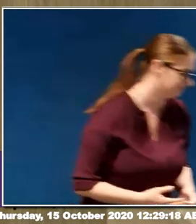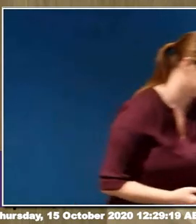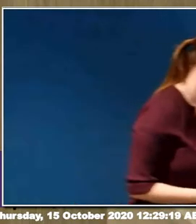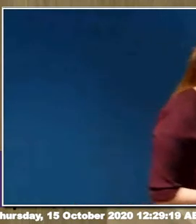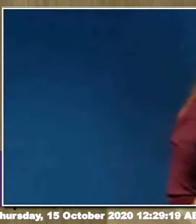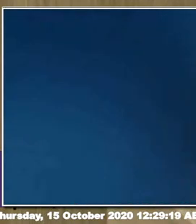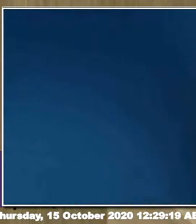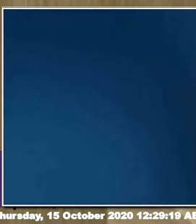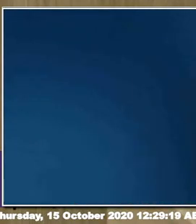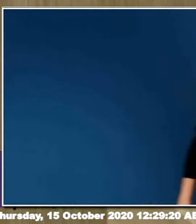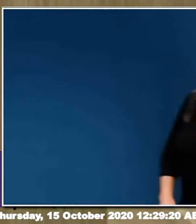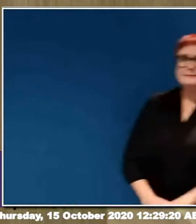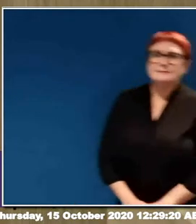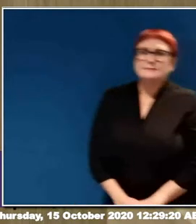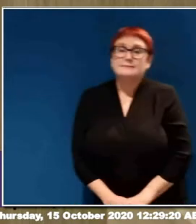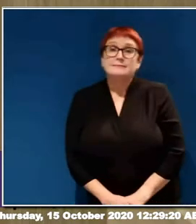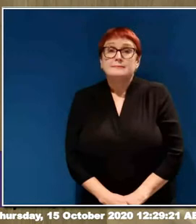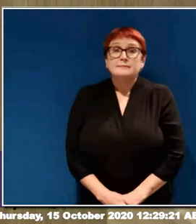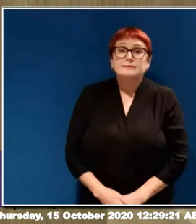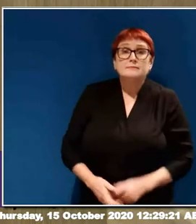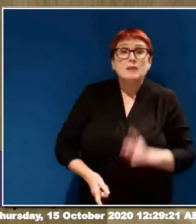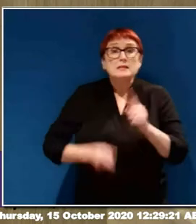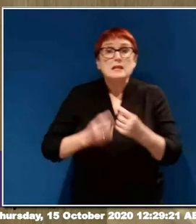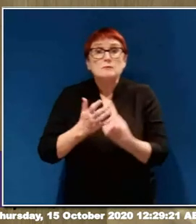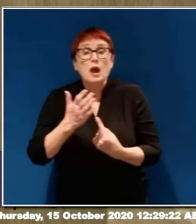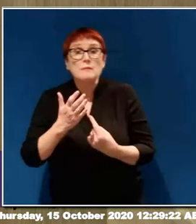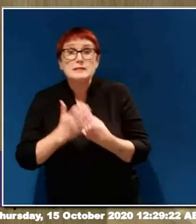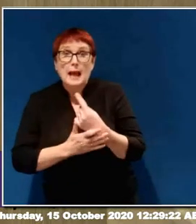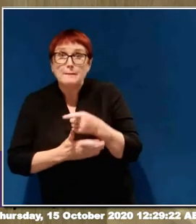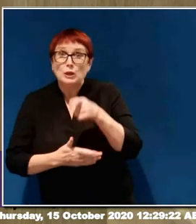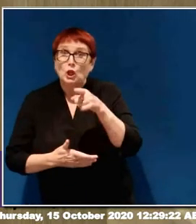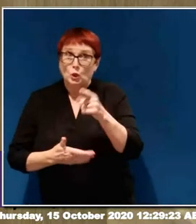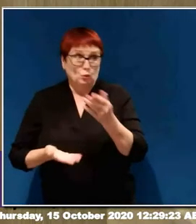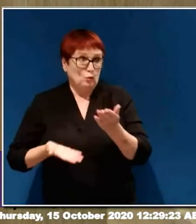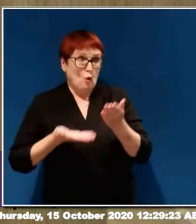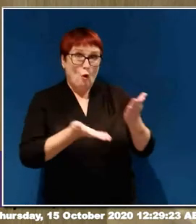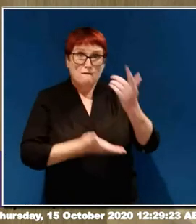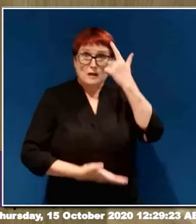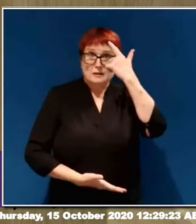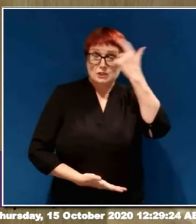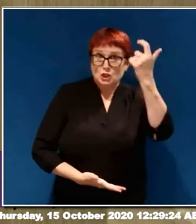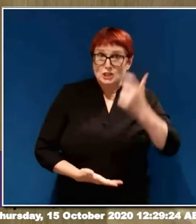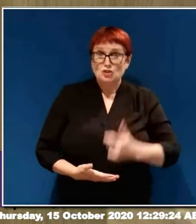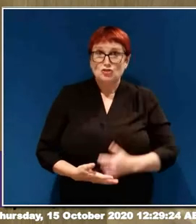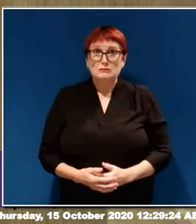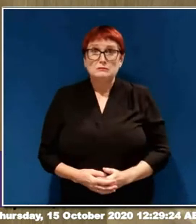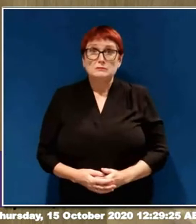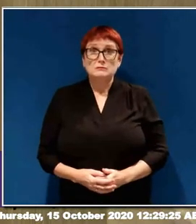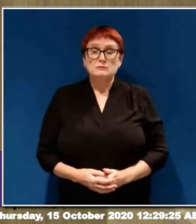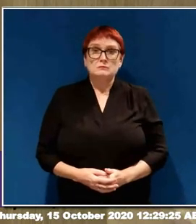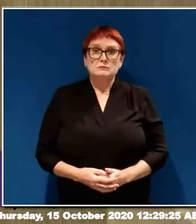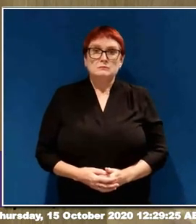for example, you've recommended adjustments be made,